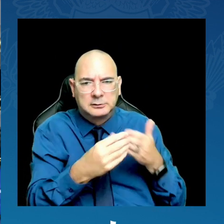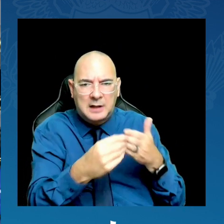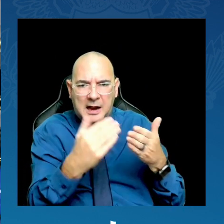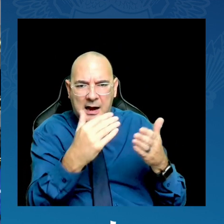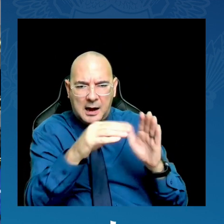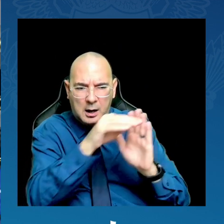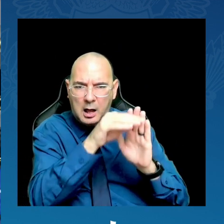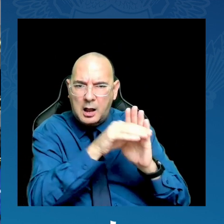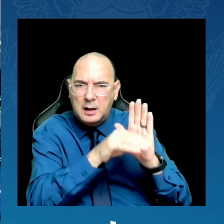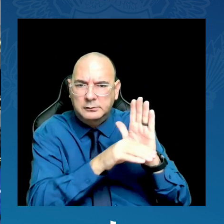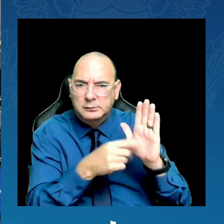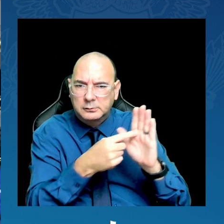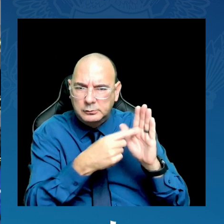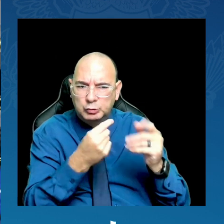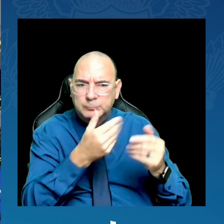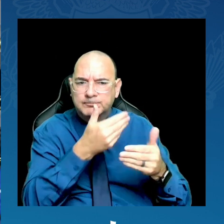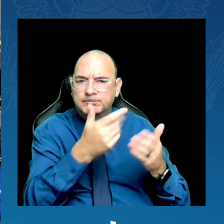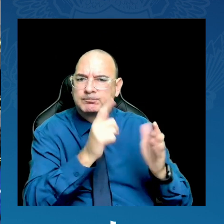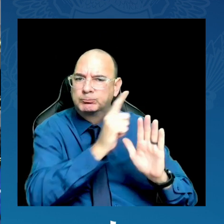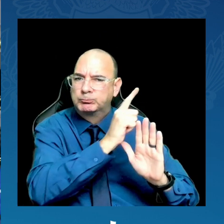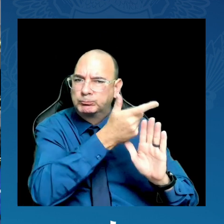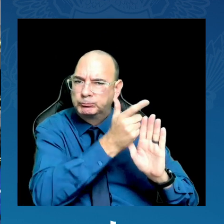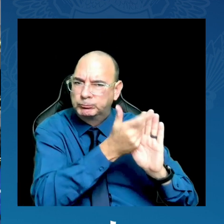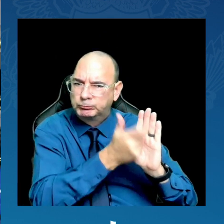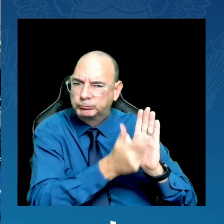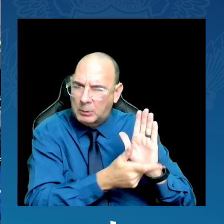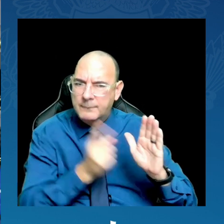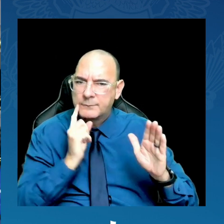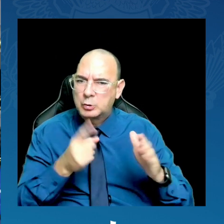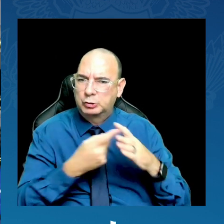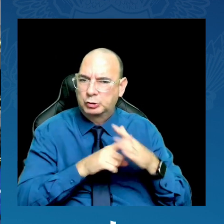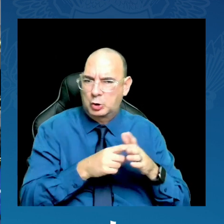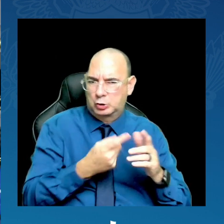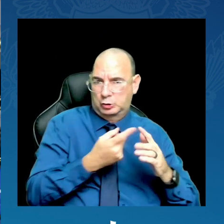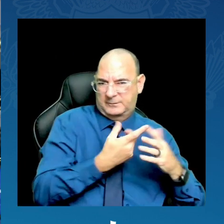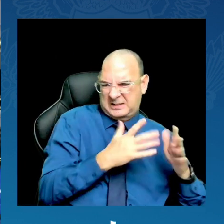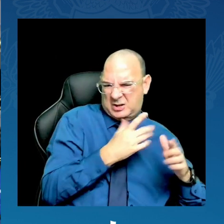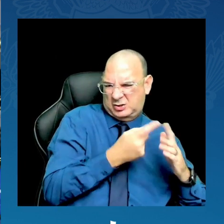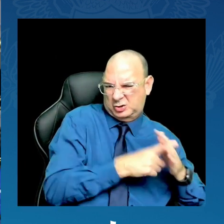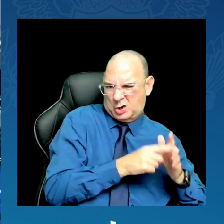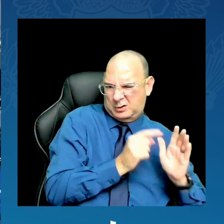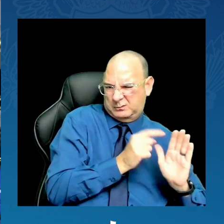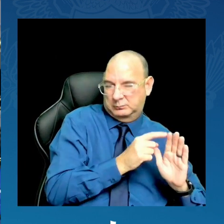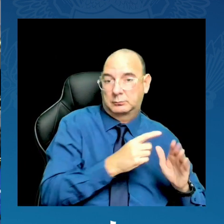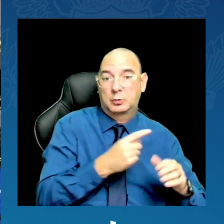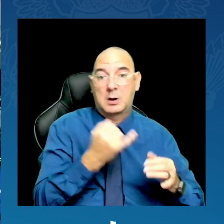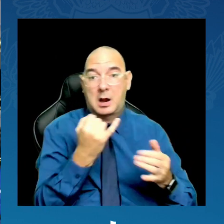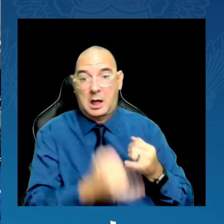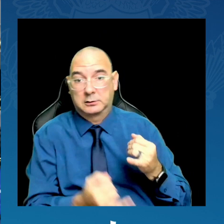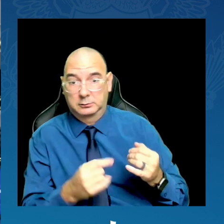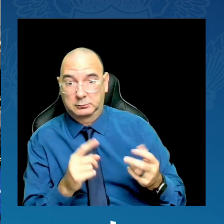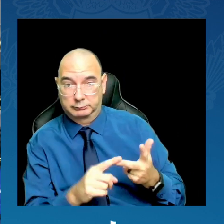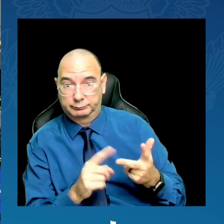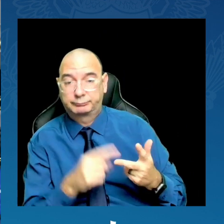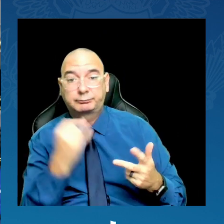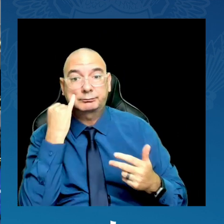and it sounds like is well underway. Finally, if we're to maintain space leadership as a country and strengthen our industrial base